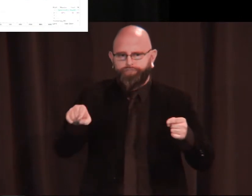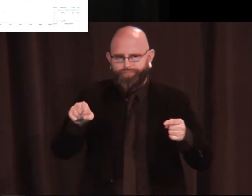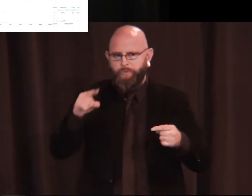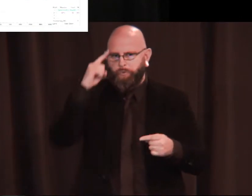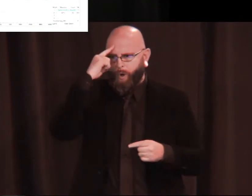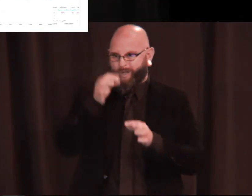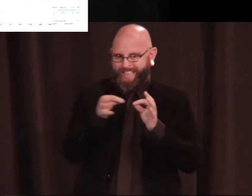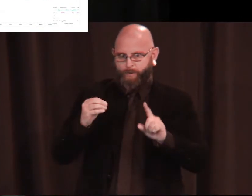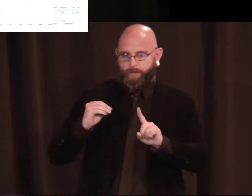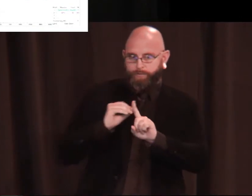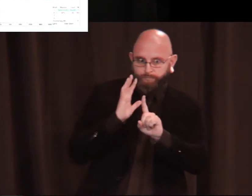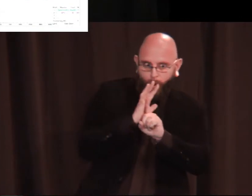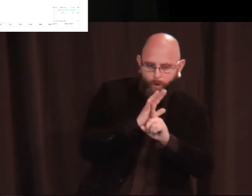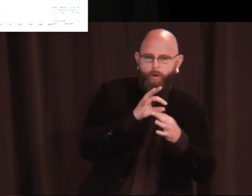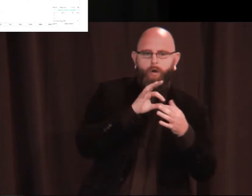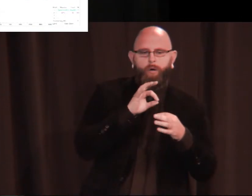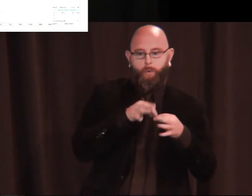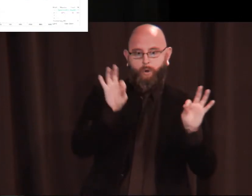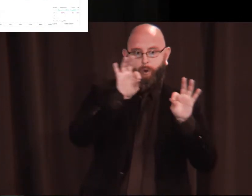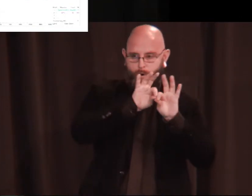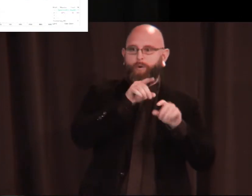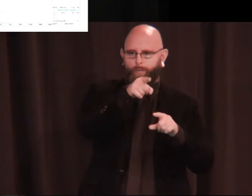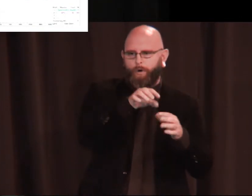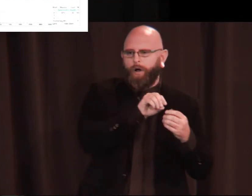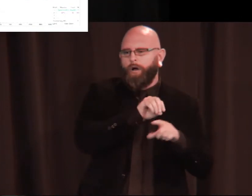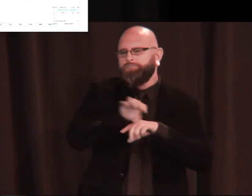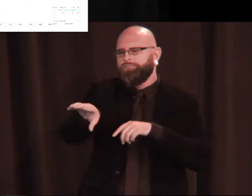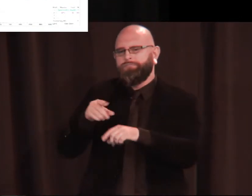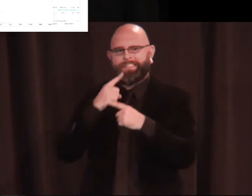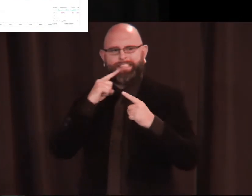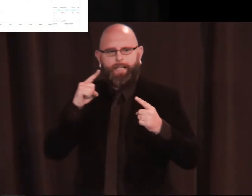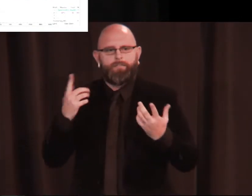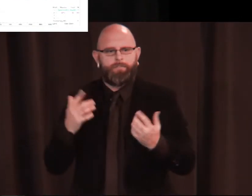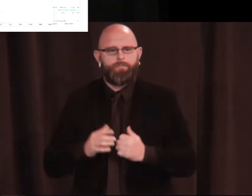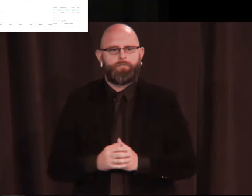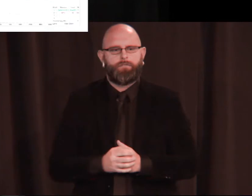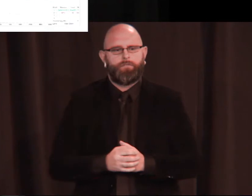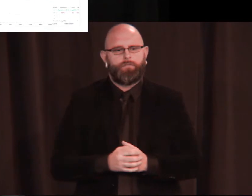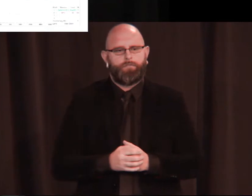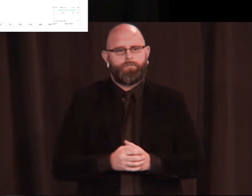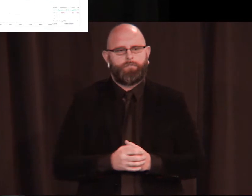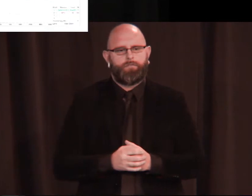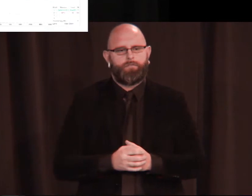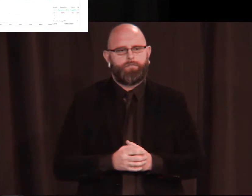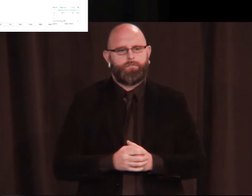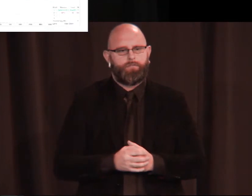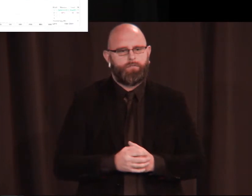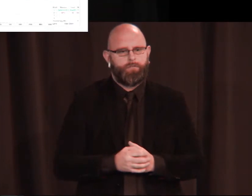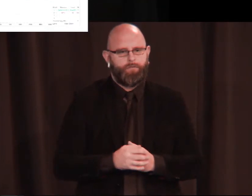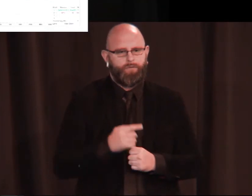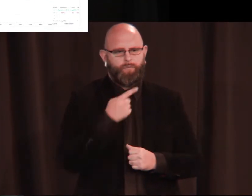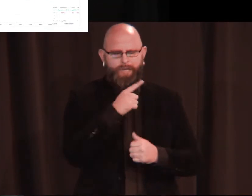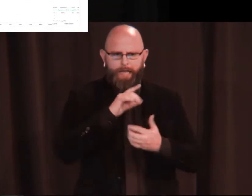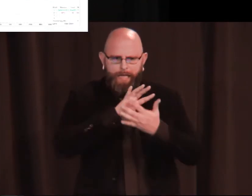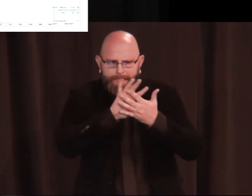And we haven't really found anything. We haven't found strong correlations. So this has led to a really murky message of,